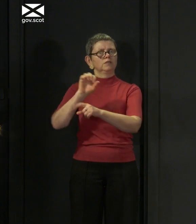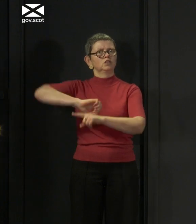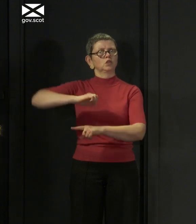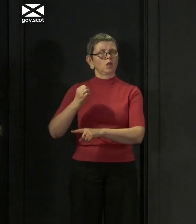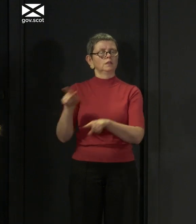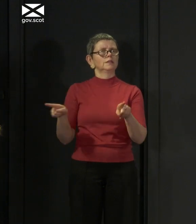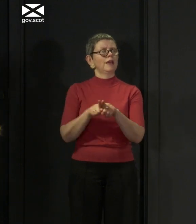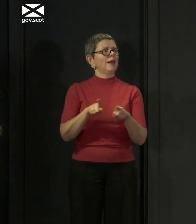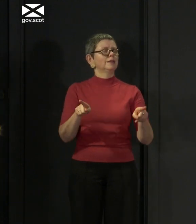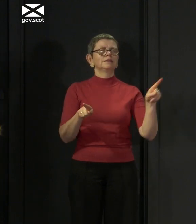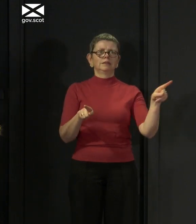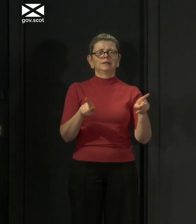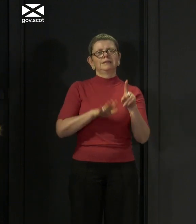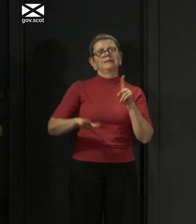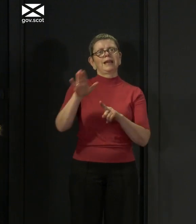Jason Leitch, National Clinical Director.